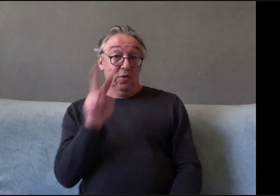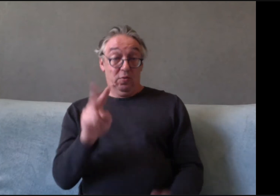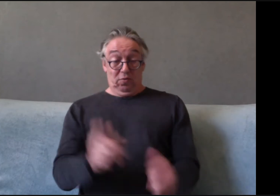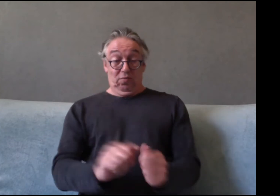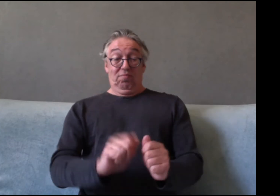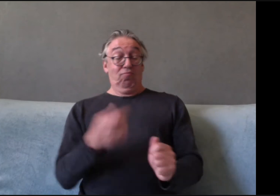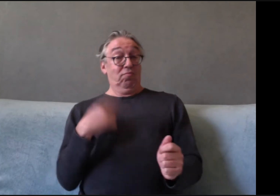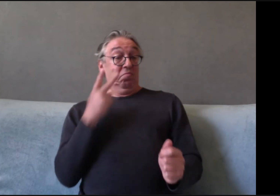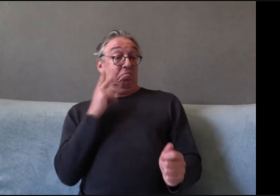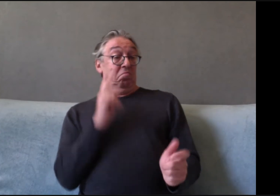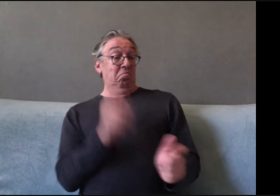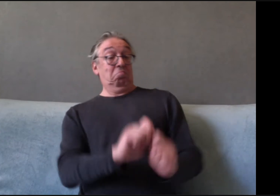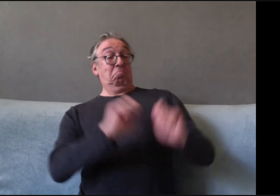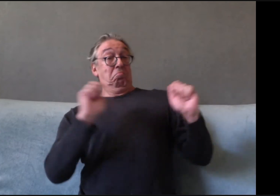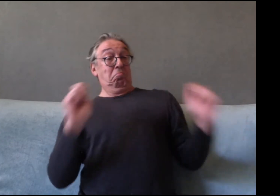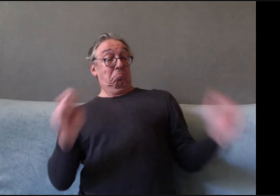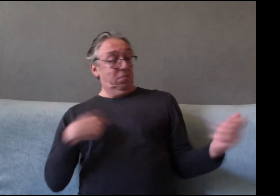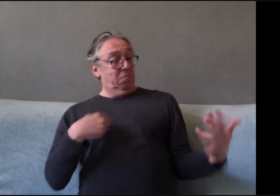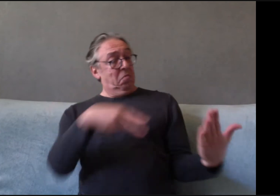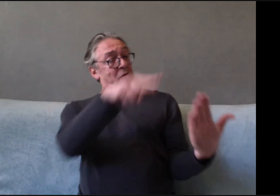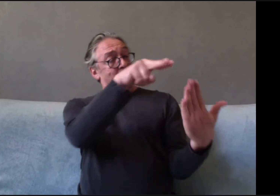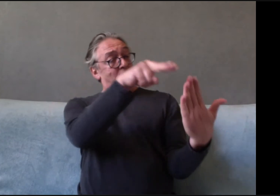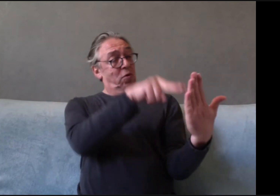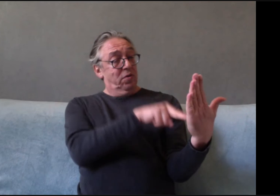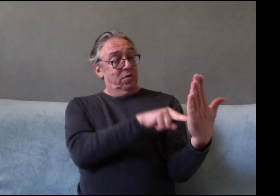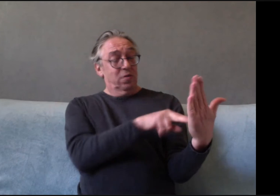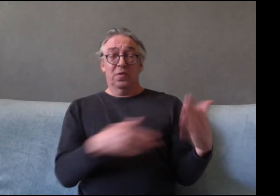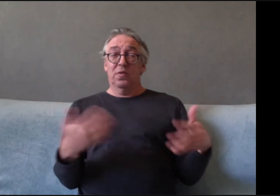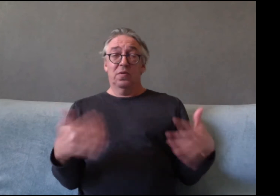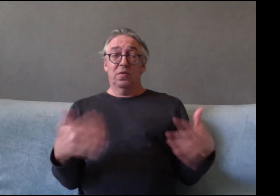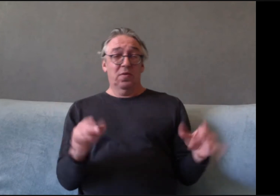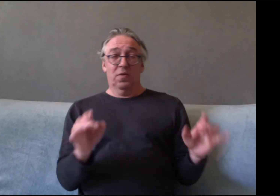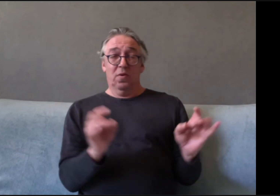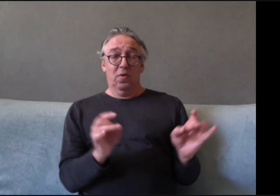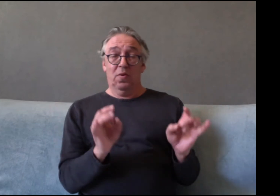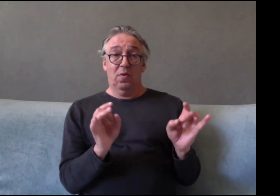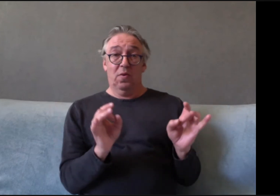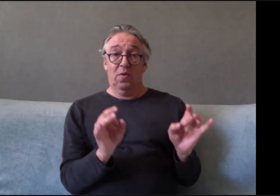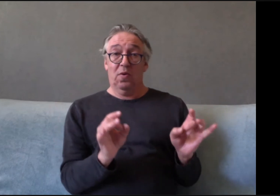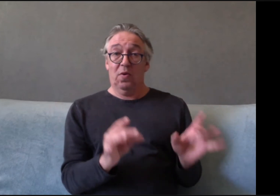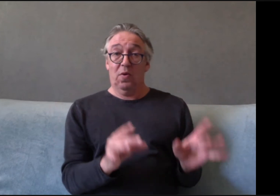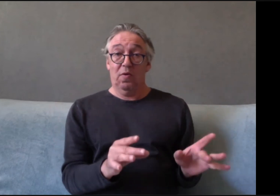In Sicily, an institution called Troina Centre,